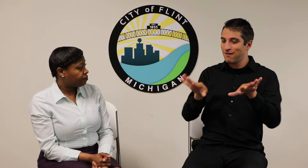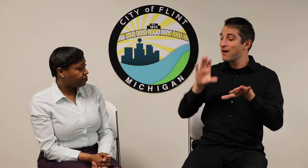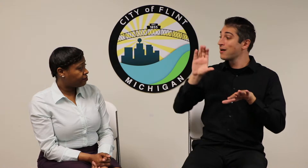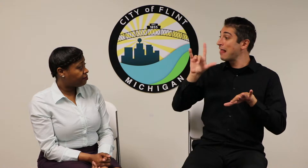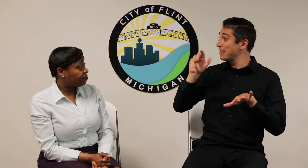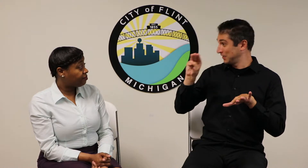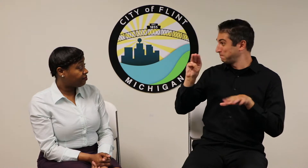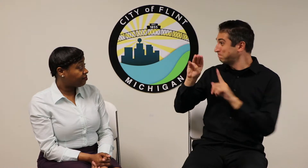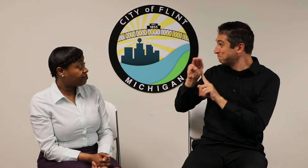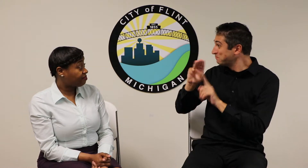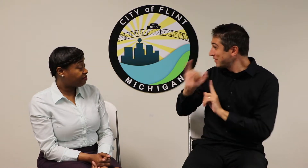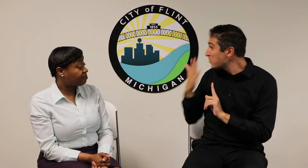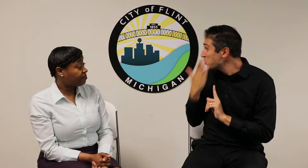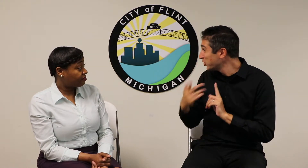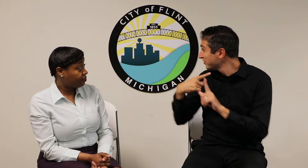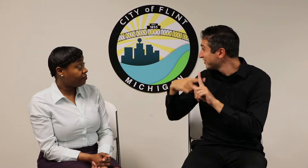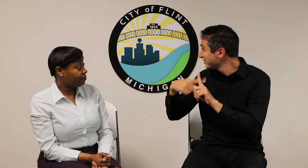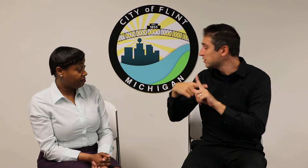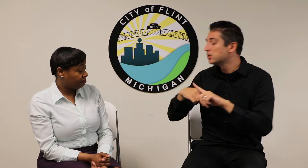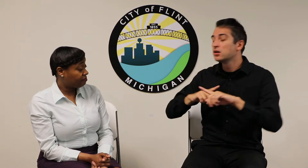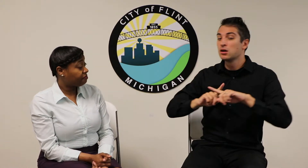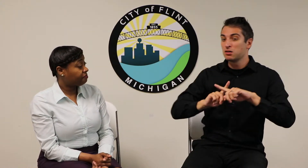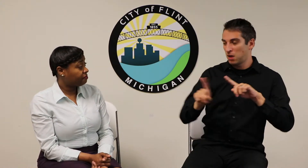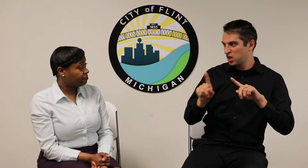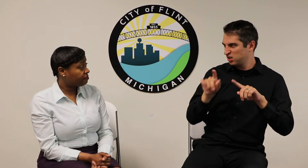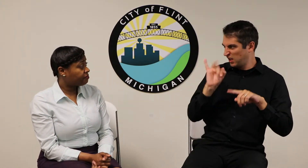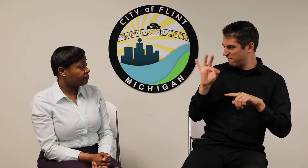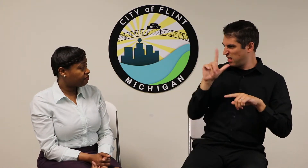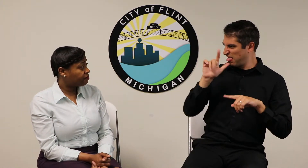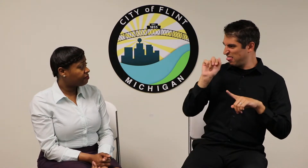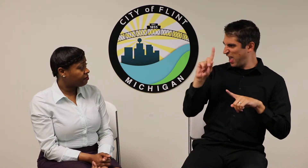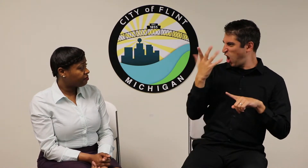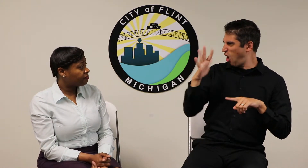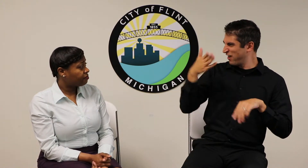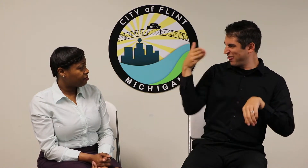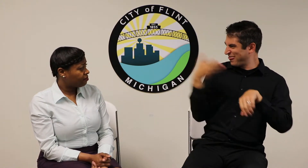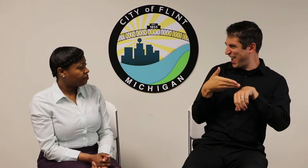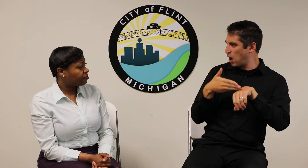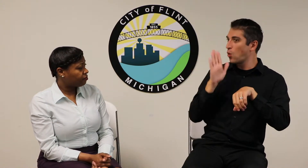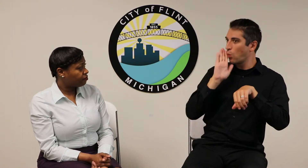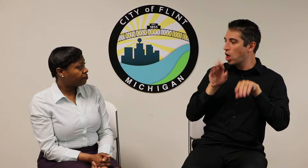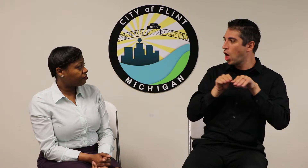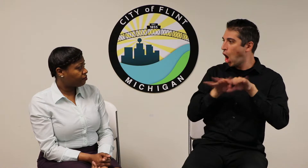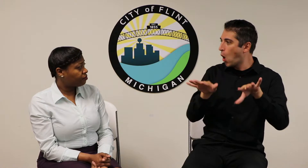the bad stuff, that will move the lead from your bone to your blood and then